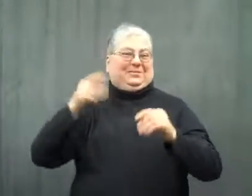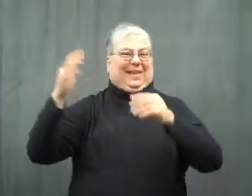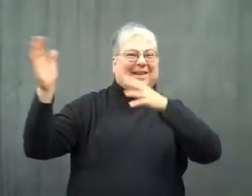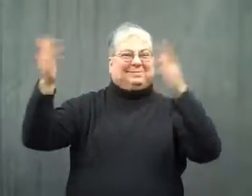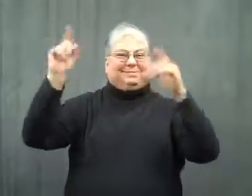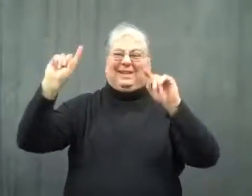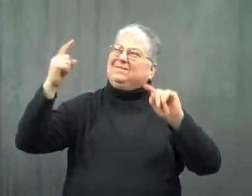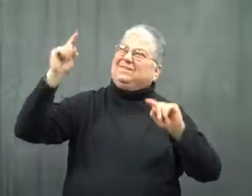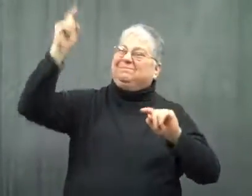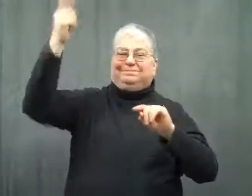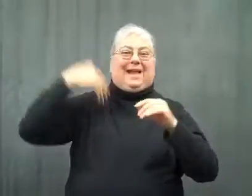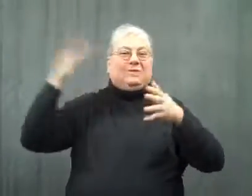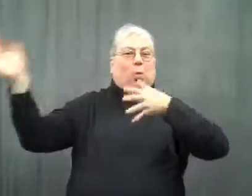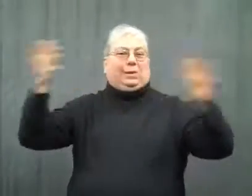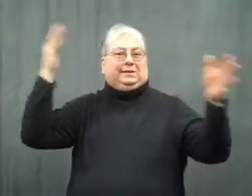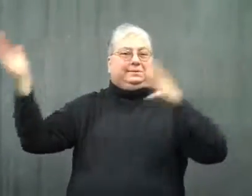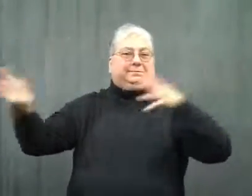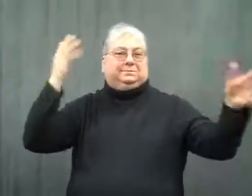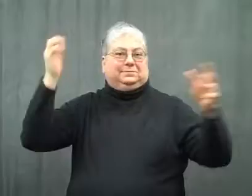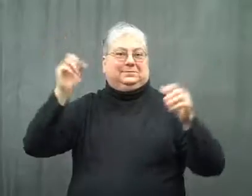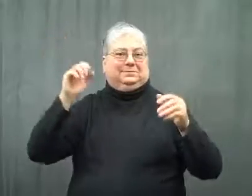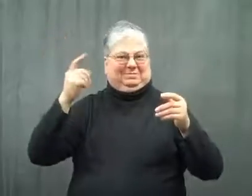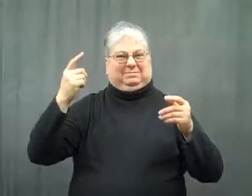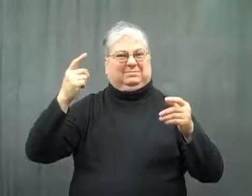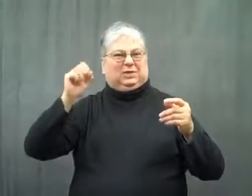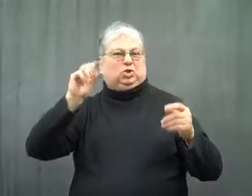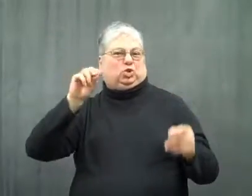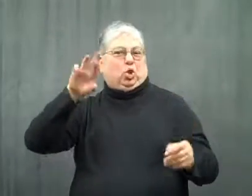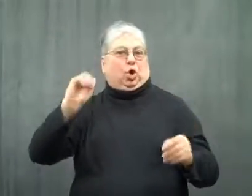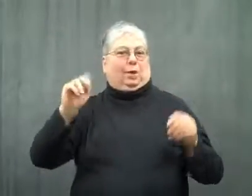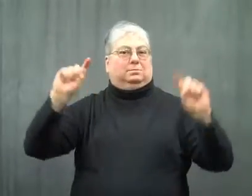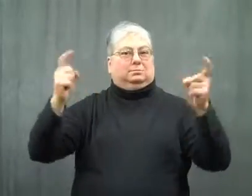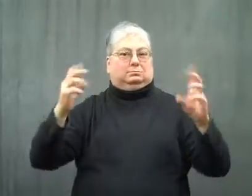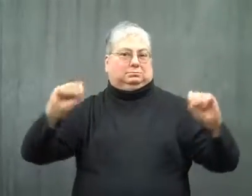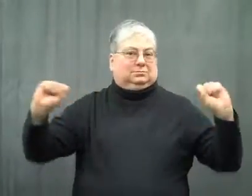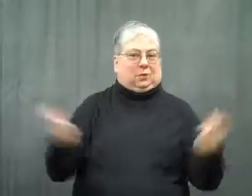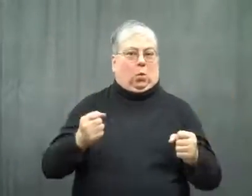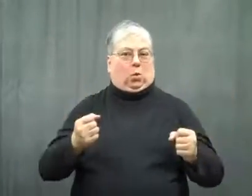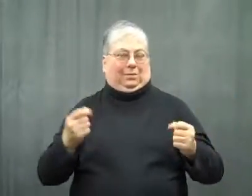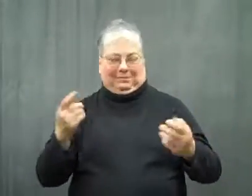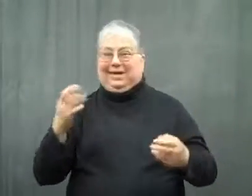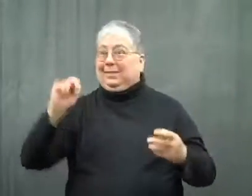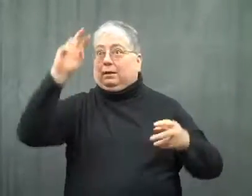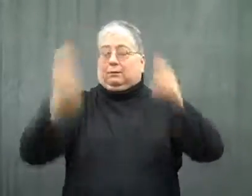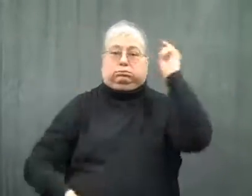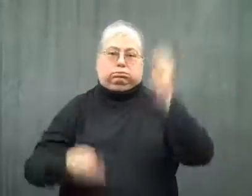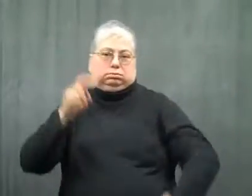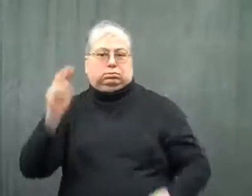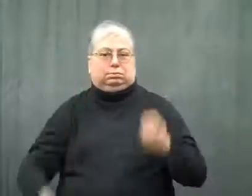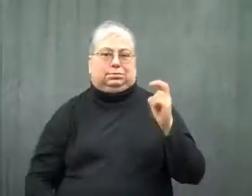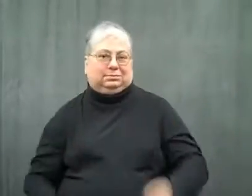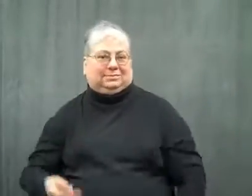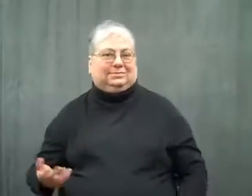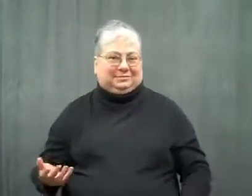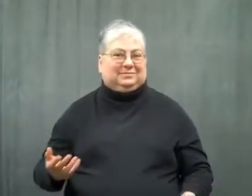way up high, where there was a wind storm and it was cold. Then they started falling out of the sky.